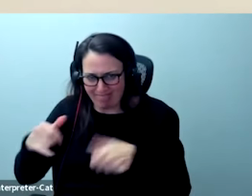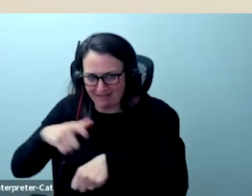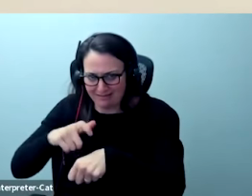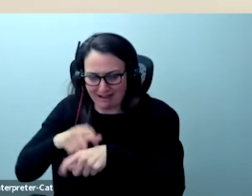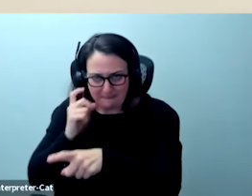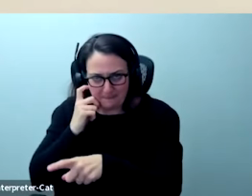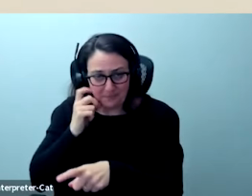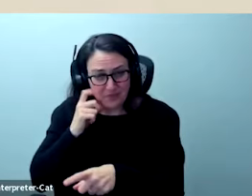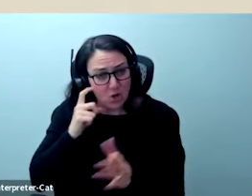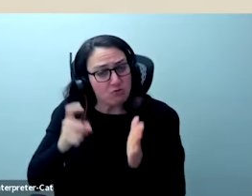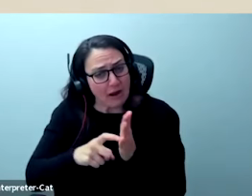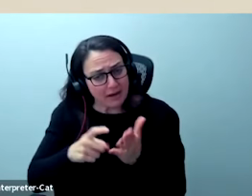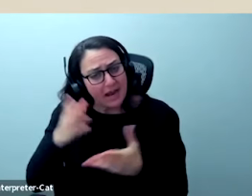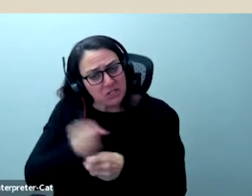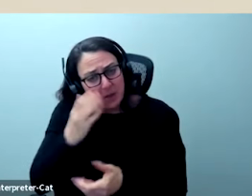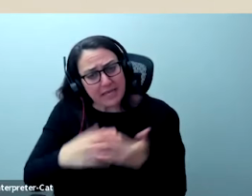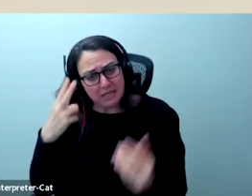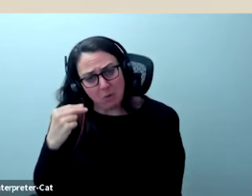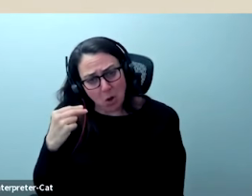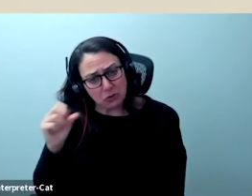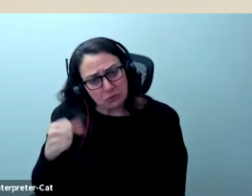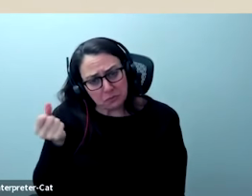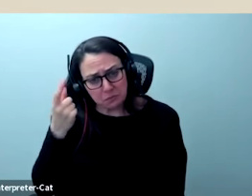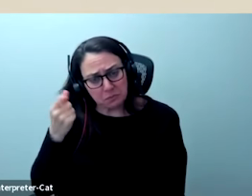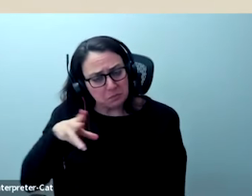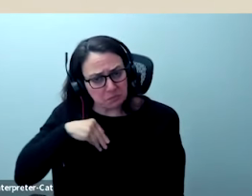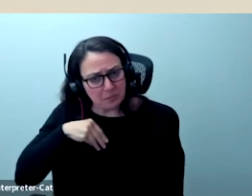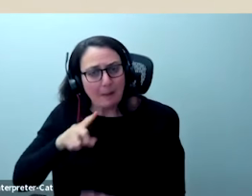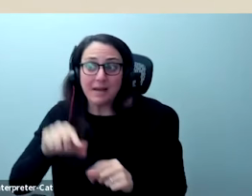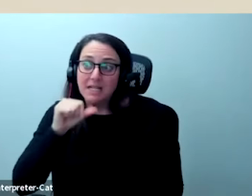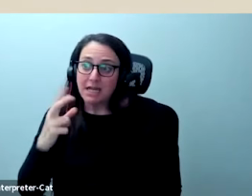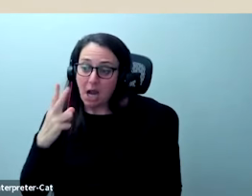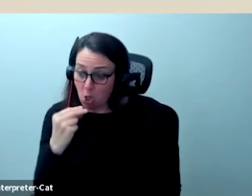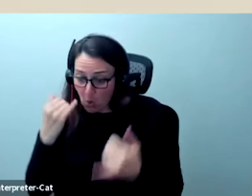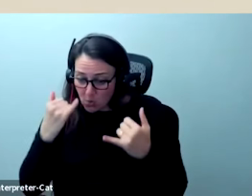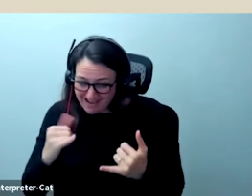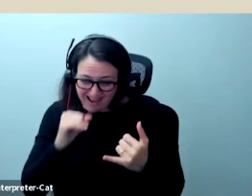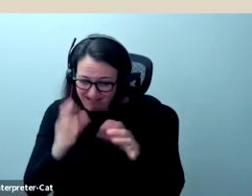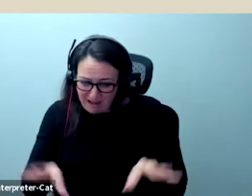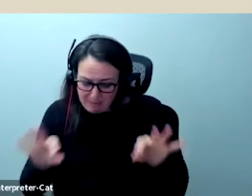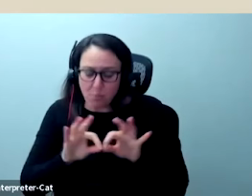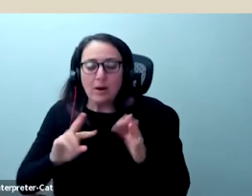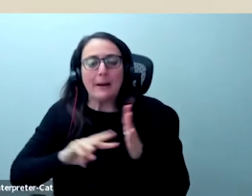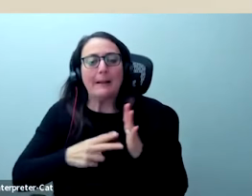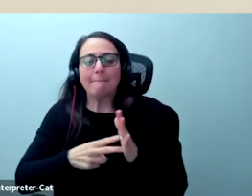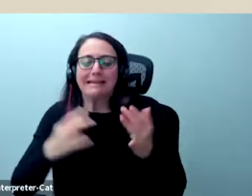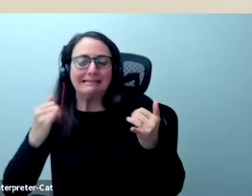and recognize you're gonna get some nos. But again, it's not a, "No, this isn't important," it's a, "No, it's not at the right moment."